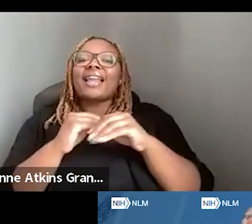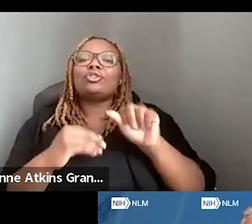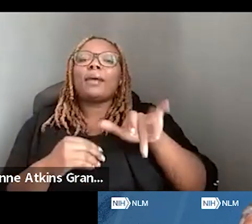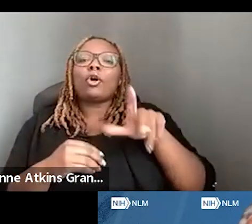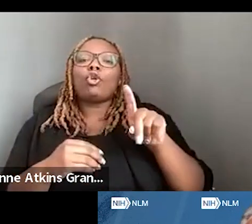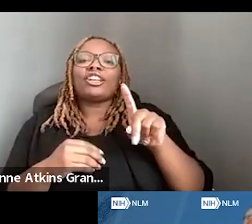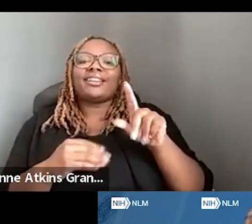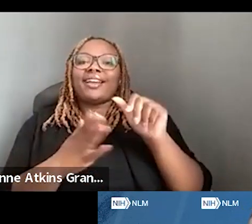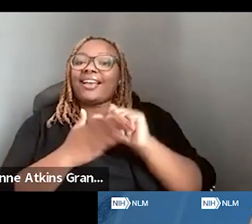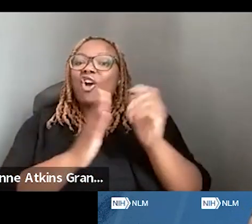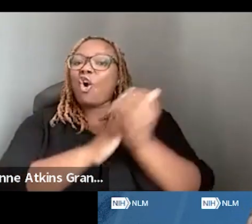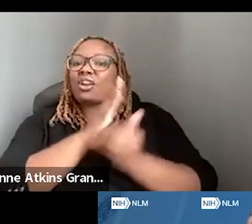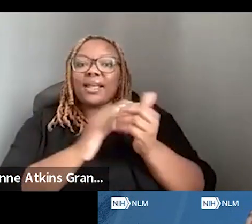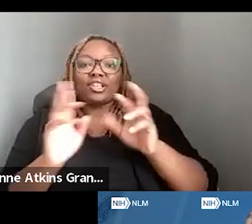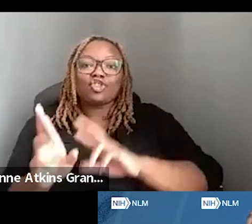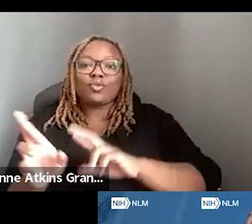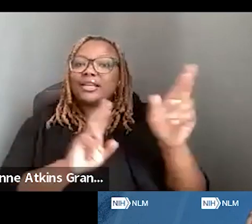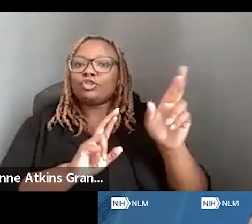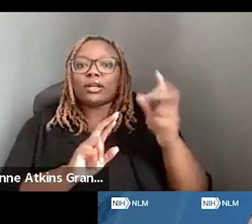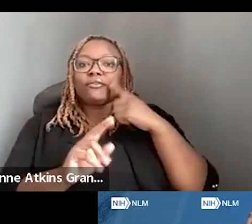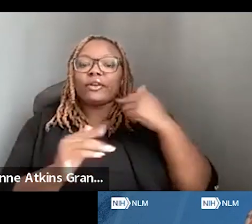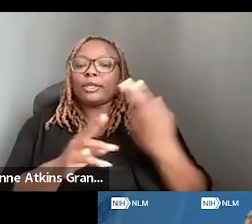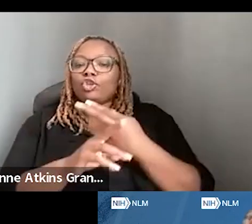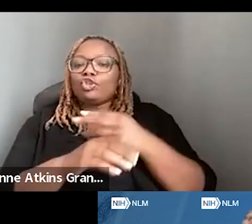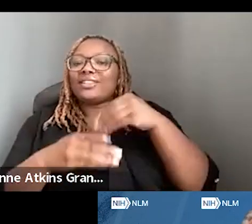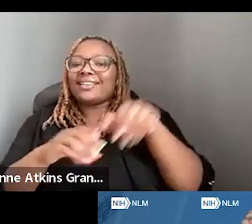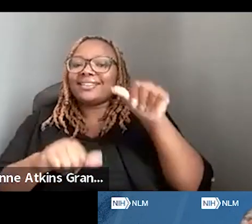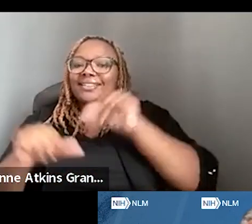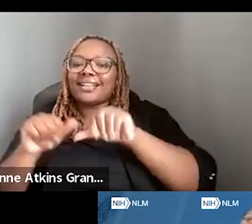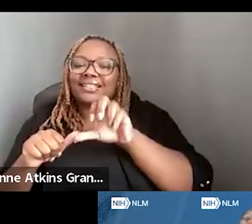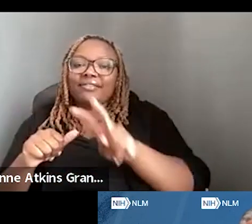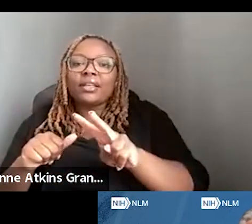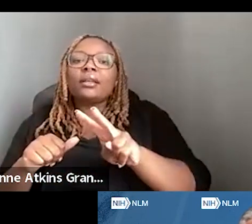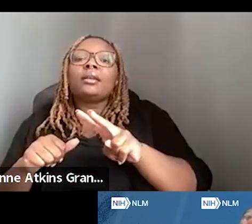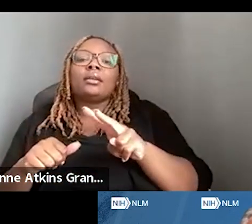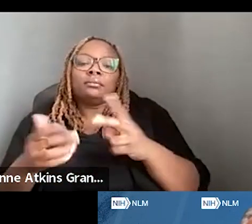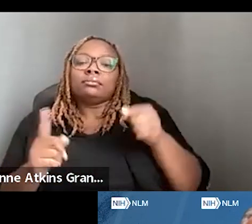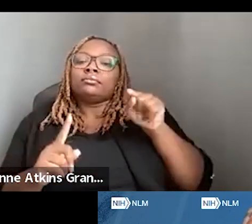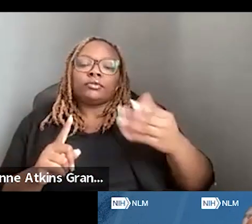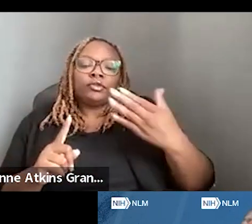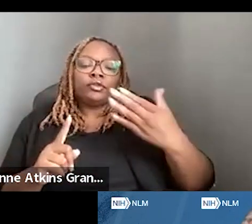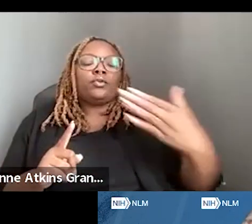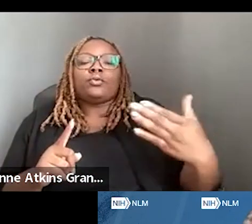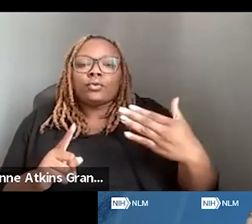So it was ready to go for me to use in SciENcv, so ORCID is really great at working